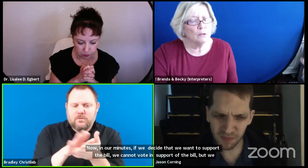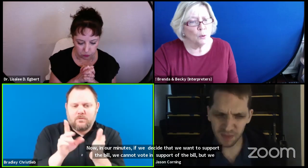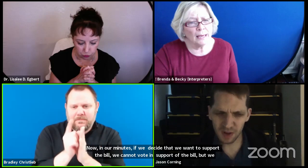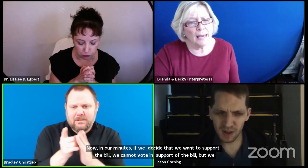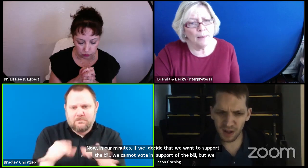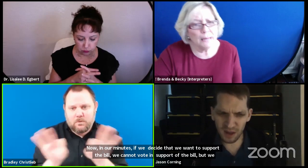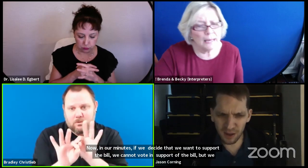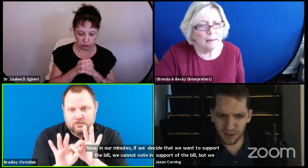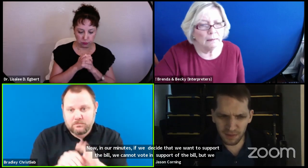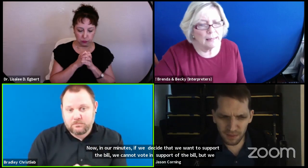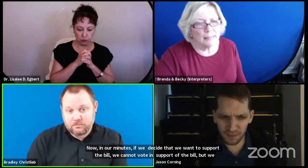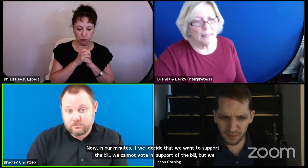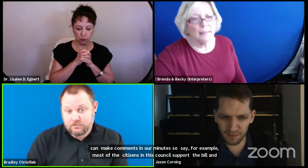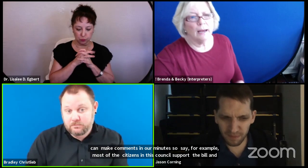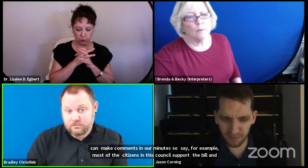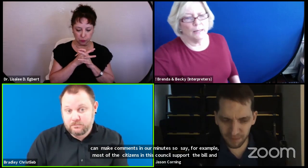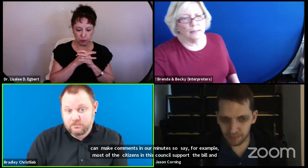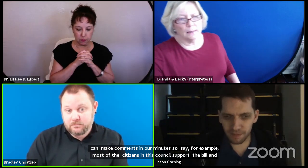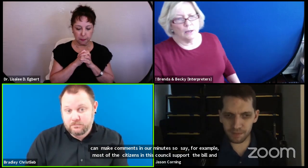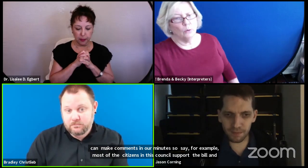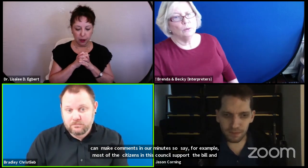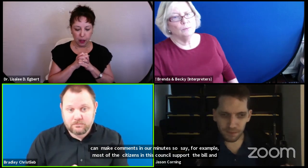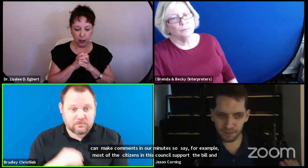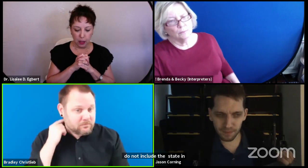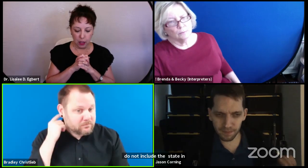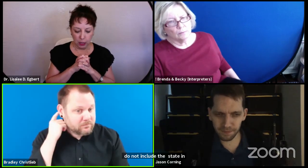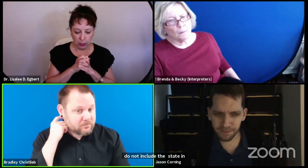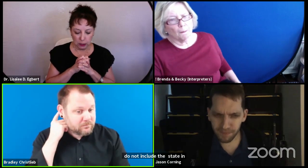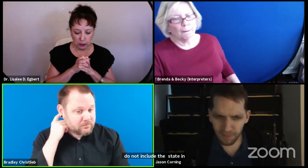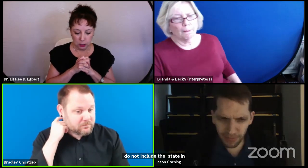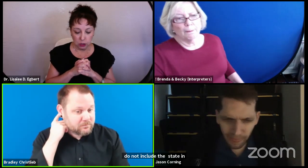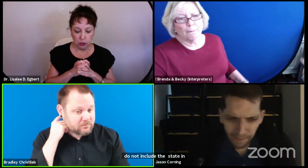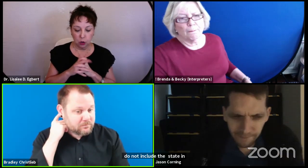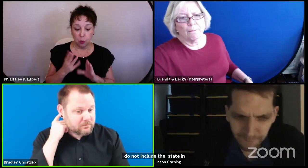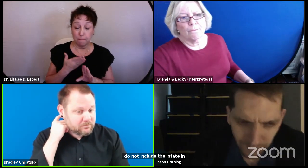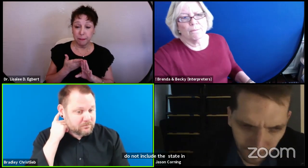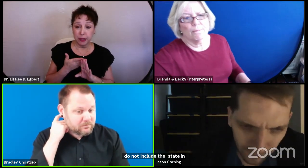So it can be listed in our minutes, though.